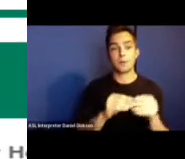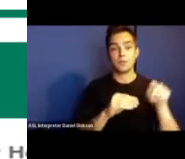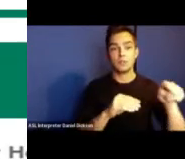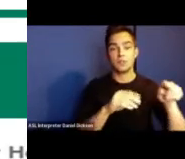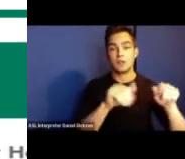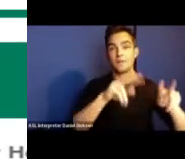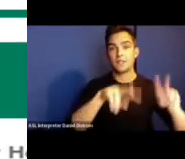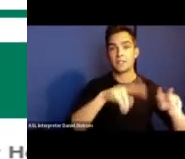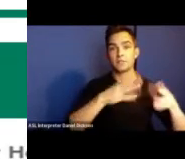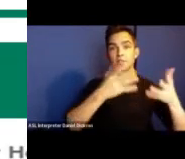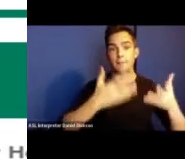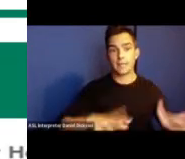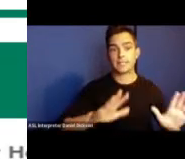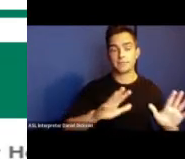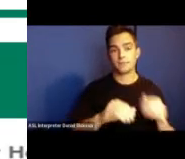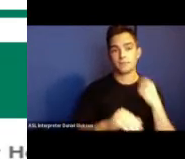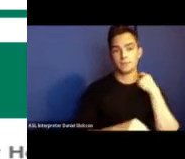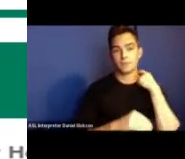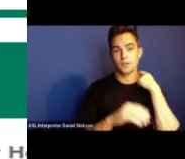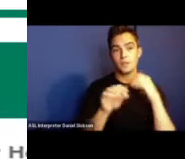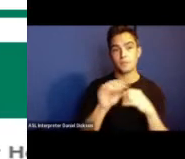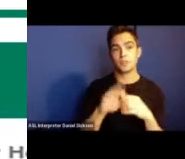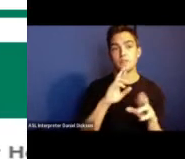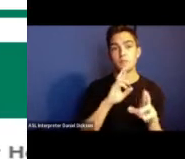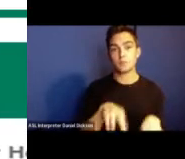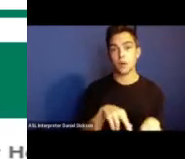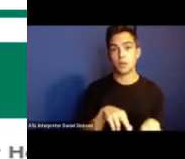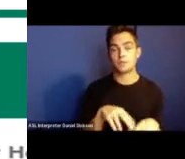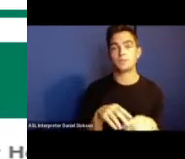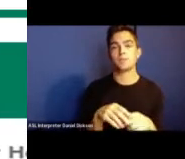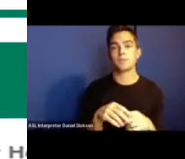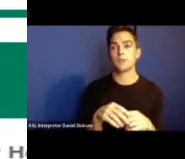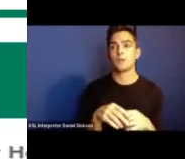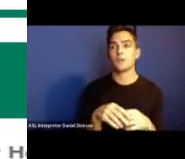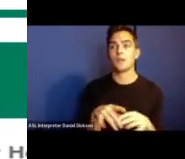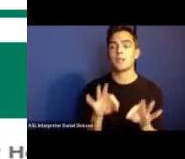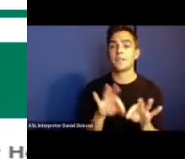that were completed. The percent of respondents the values of how